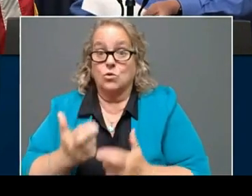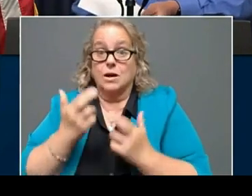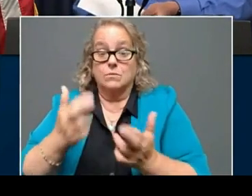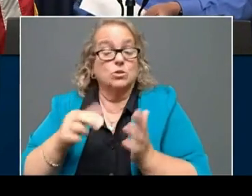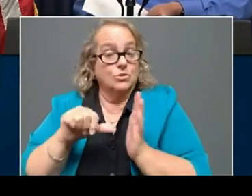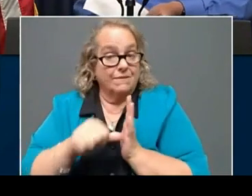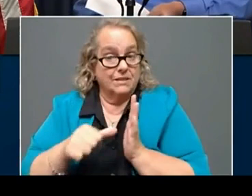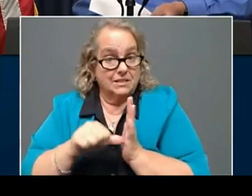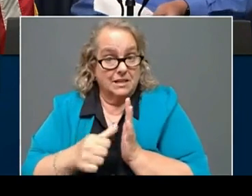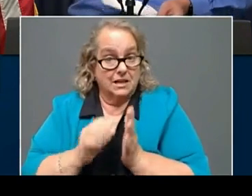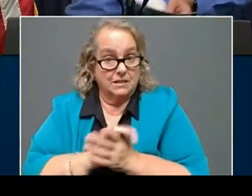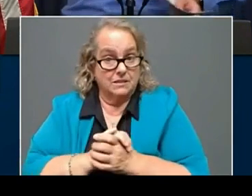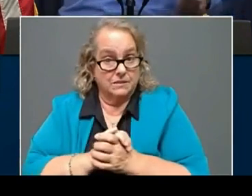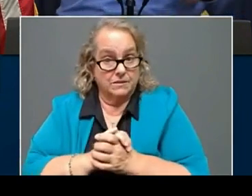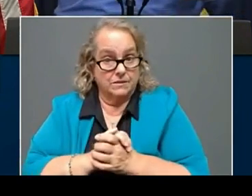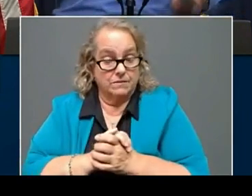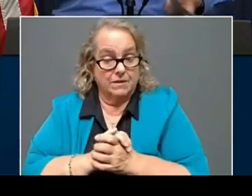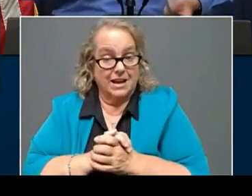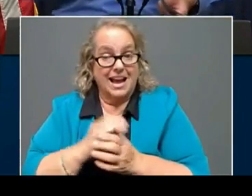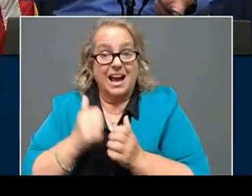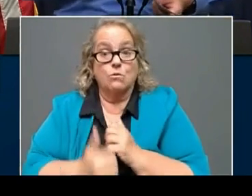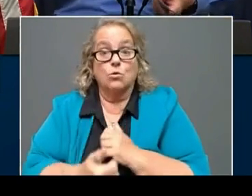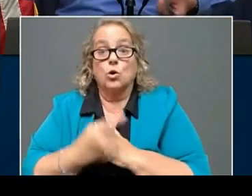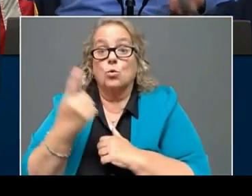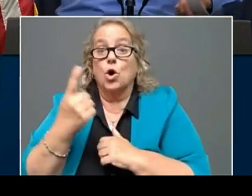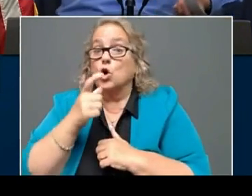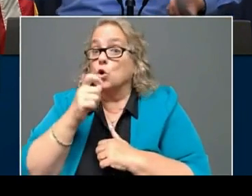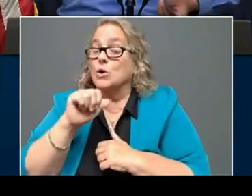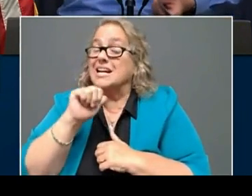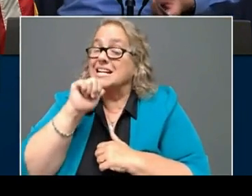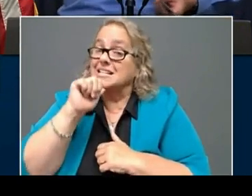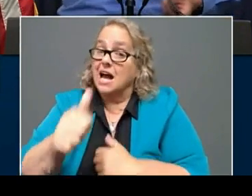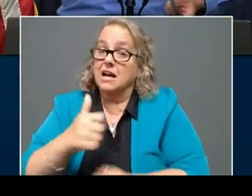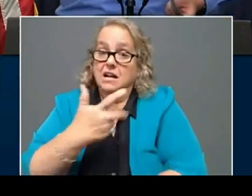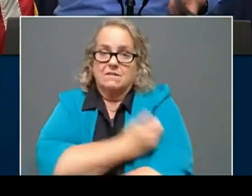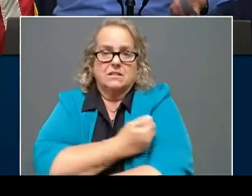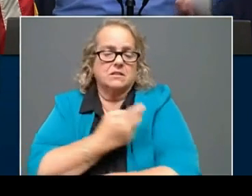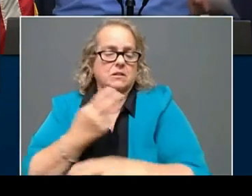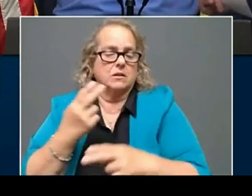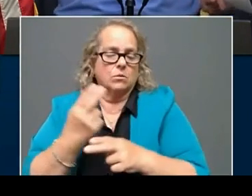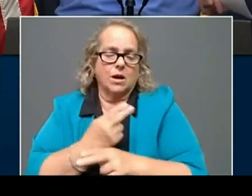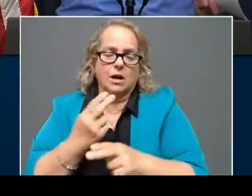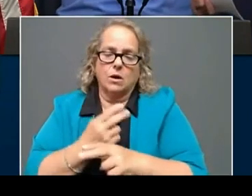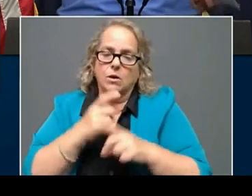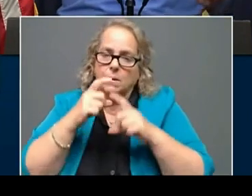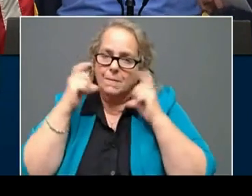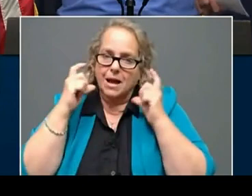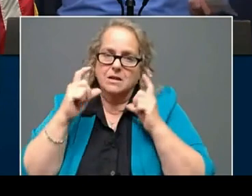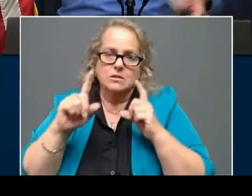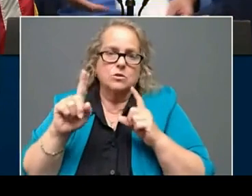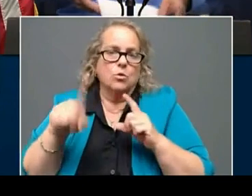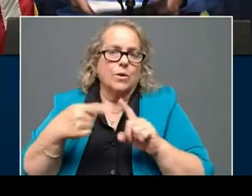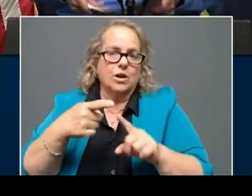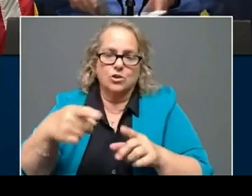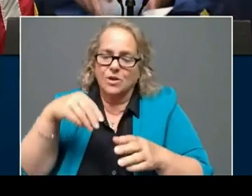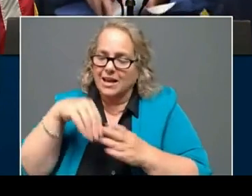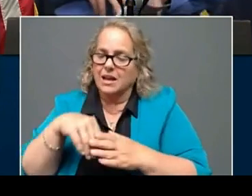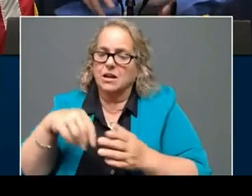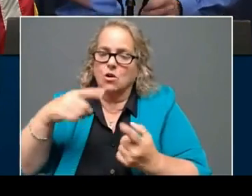everyone who is not vaccinated really should wear a mask. When you're indoors around people, you don't know who's vaccination status, You don't know